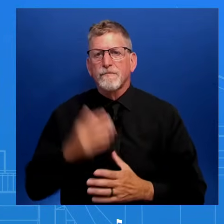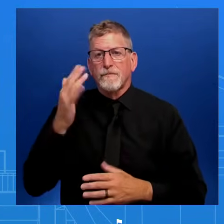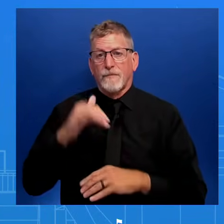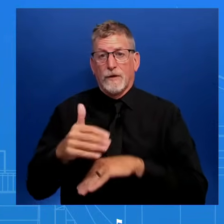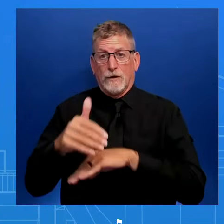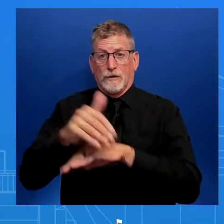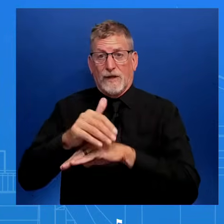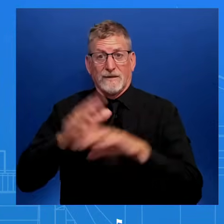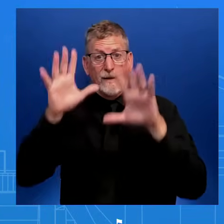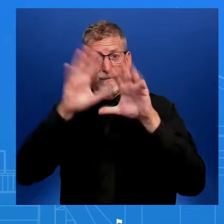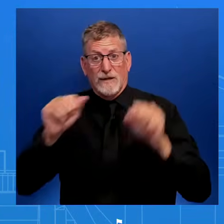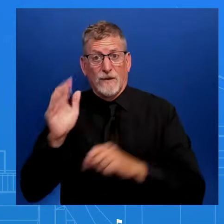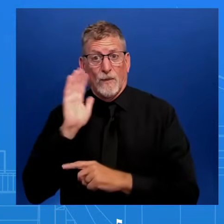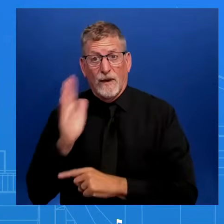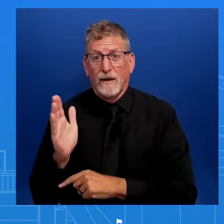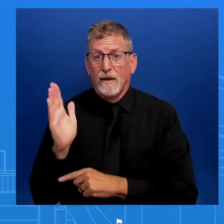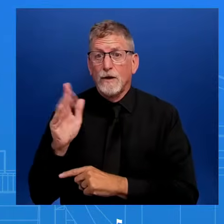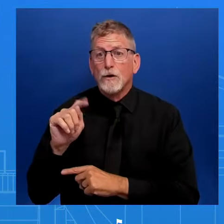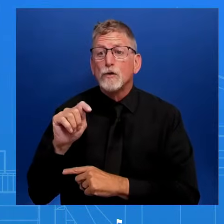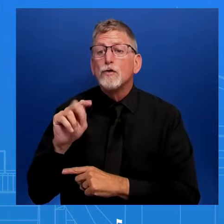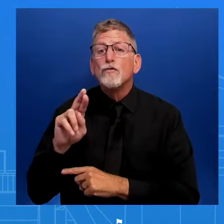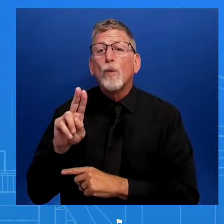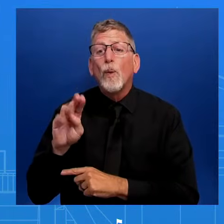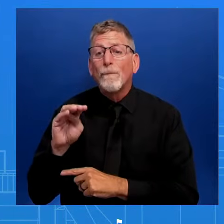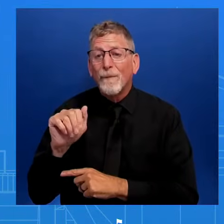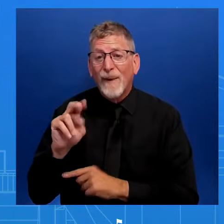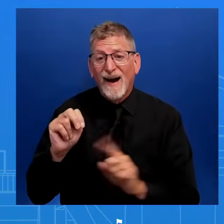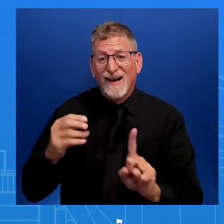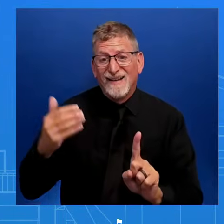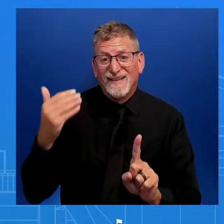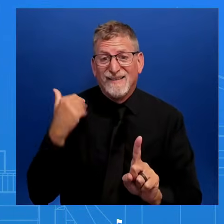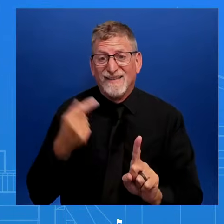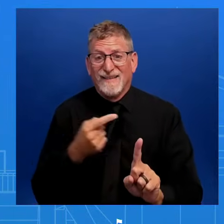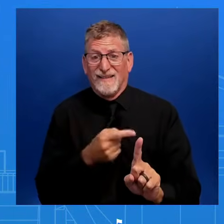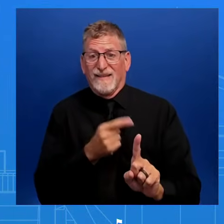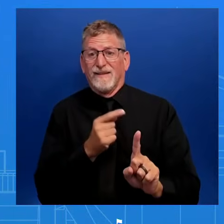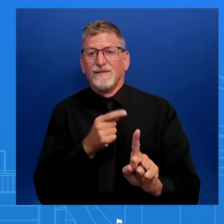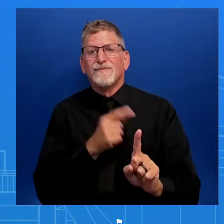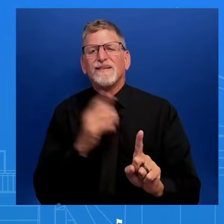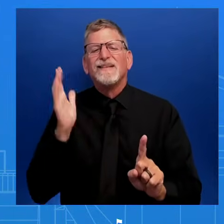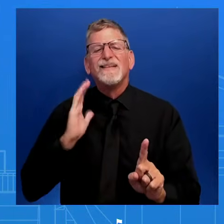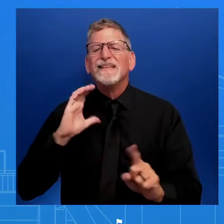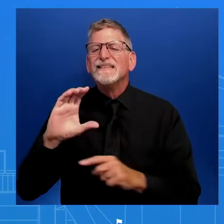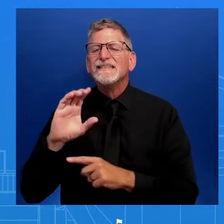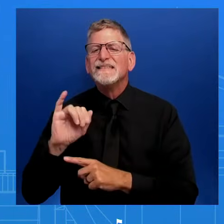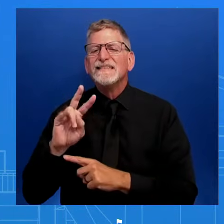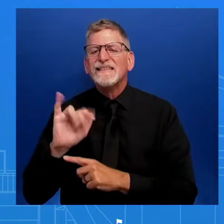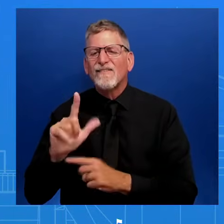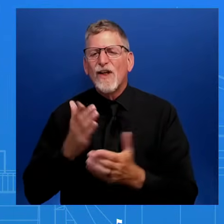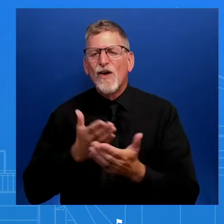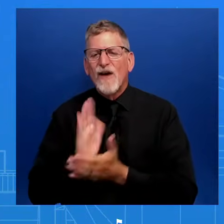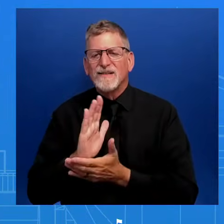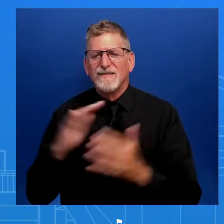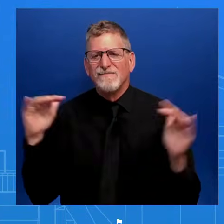If you even look at this summit, how a good majority of folks who were there the first time did not attend.